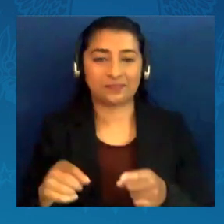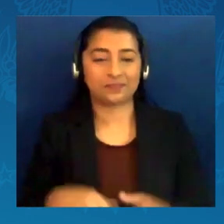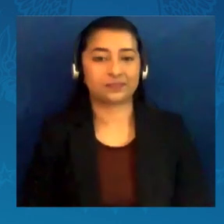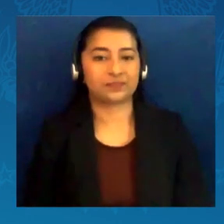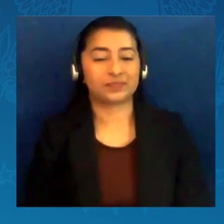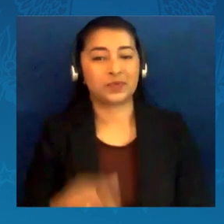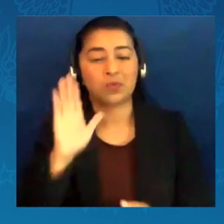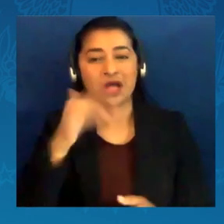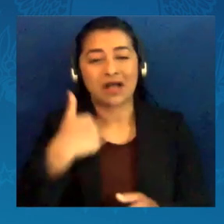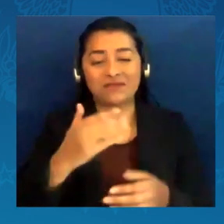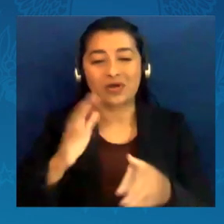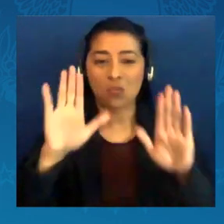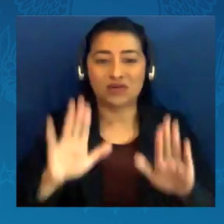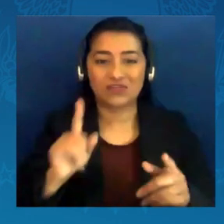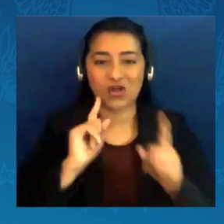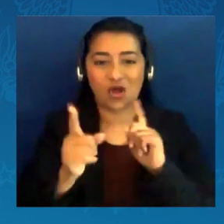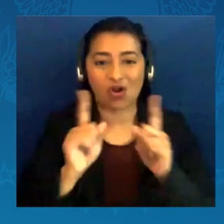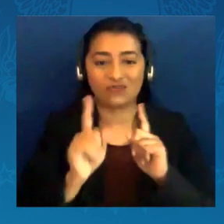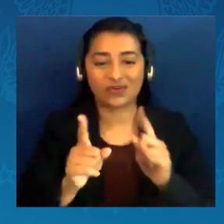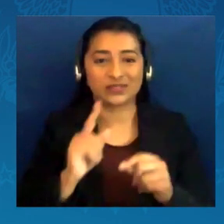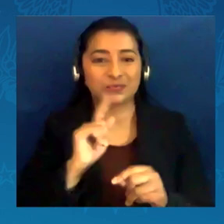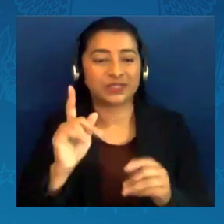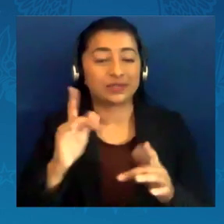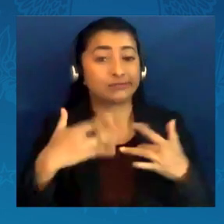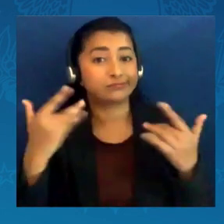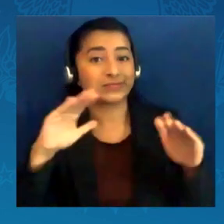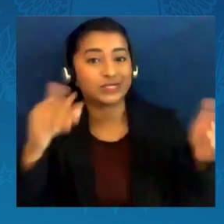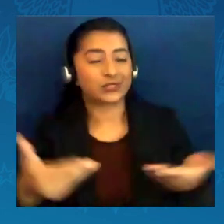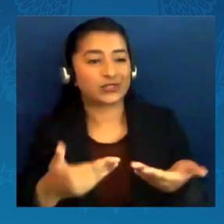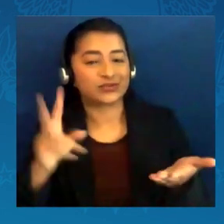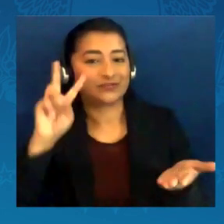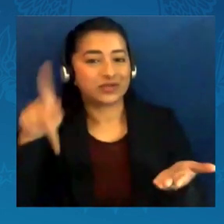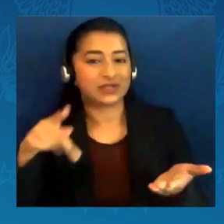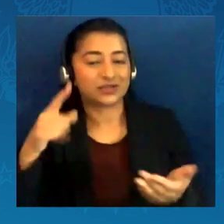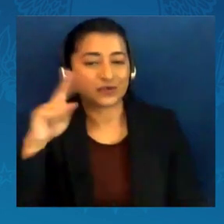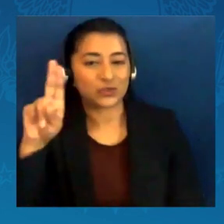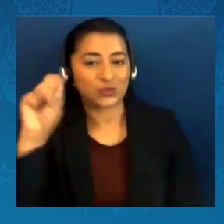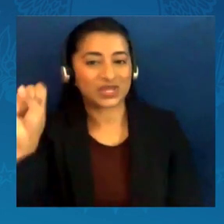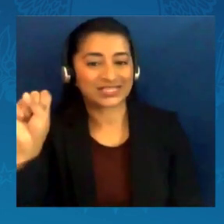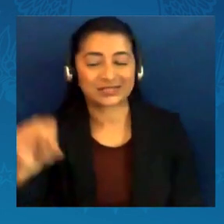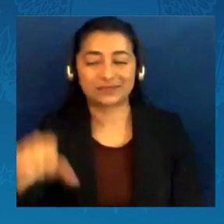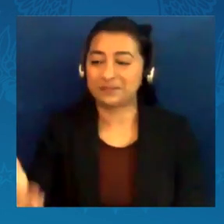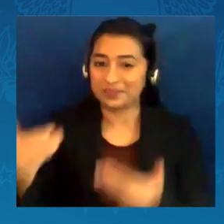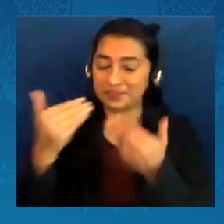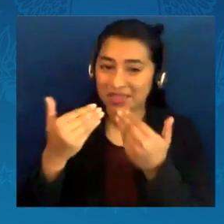to introduce the Vice President of the United States. The Vice President: Thank you, Vince. Well, it is an honor to be here